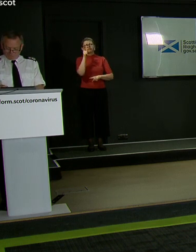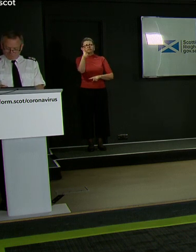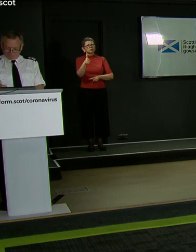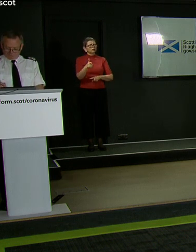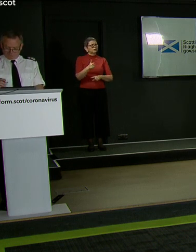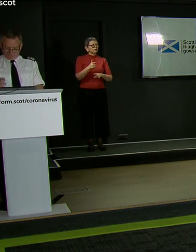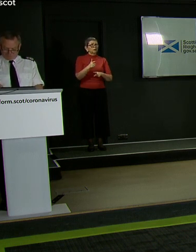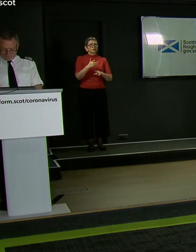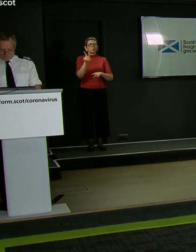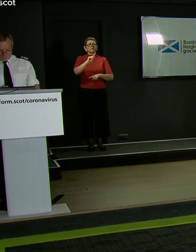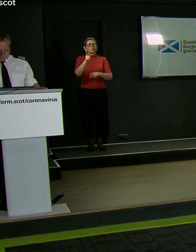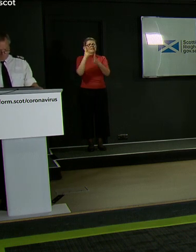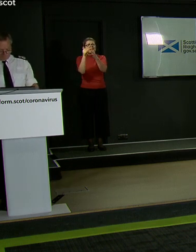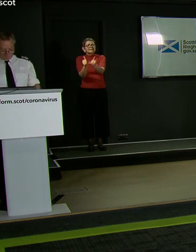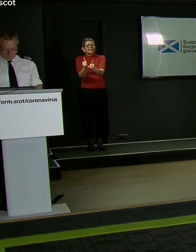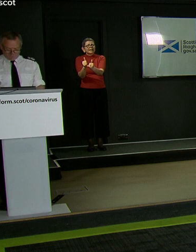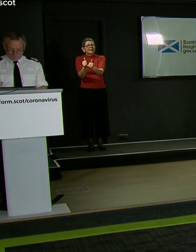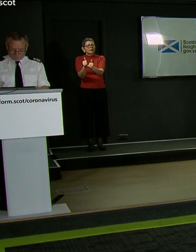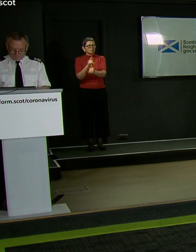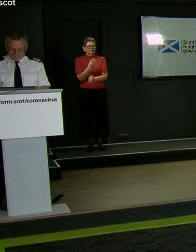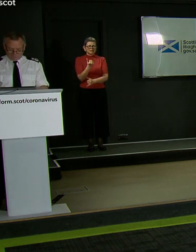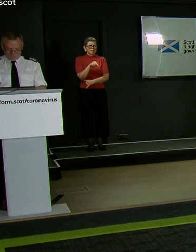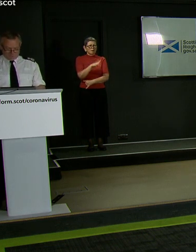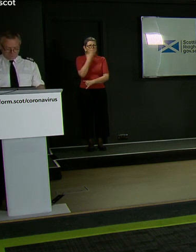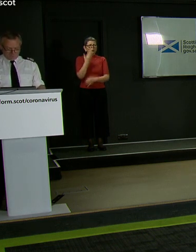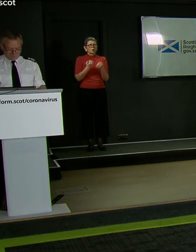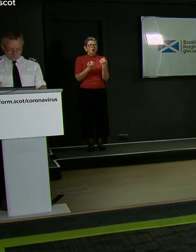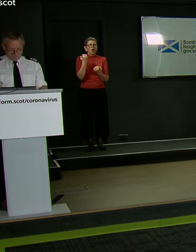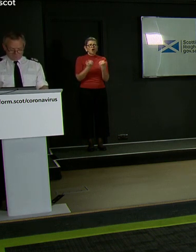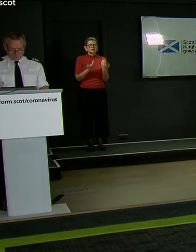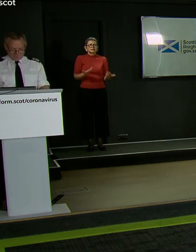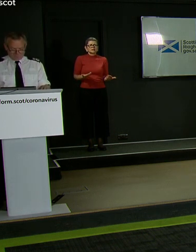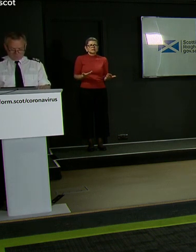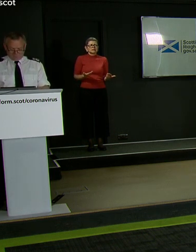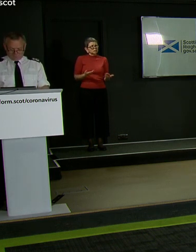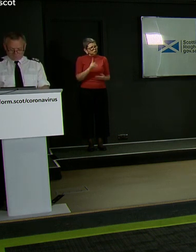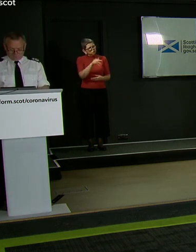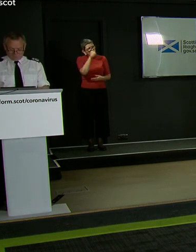tested many of them don't have cars. Is this something that you are aware of and what will